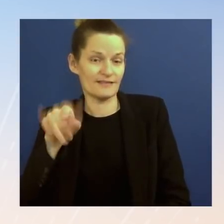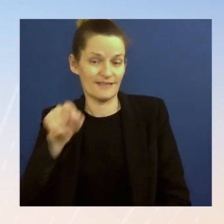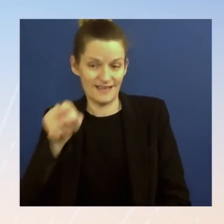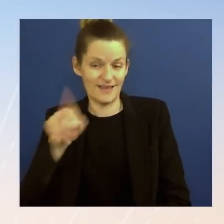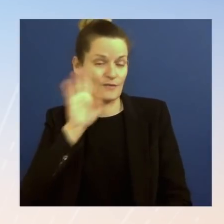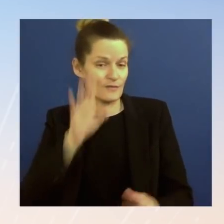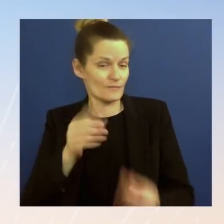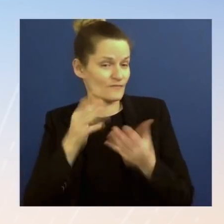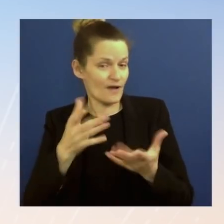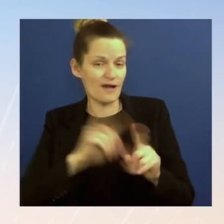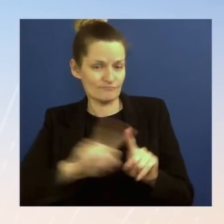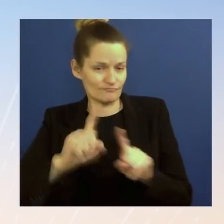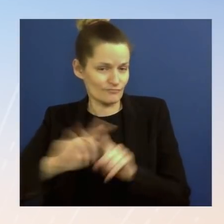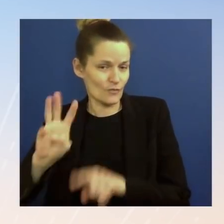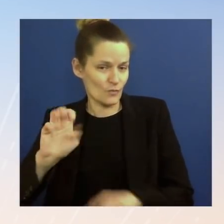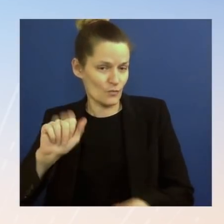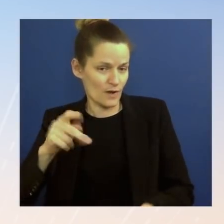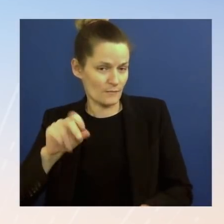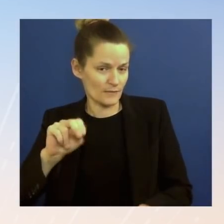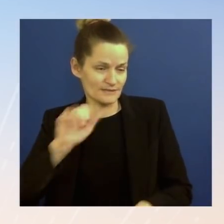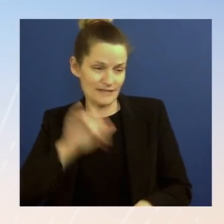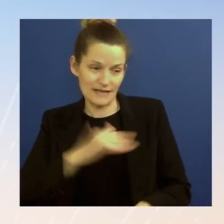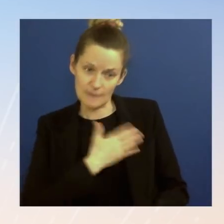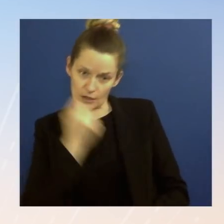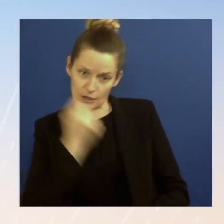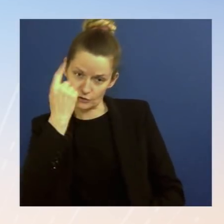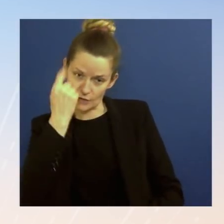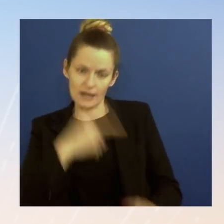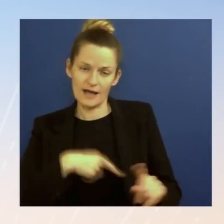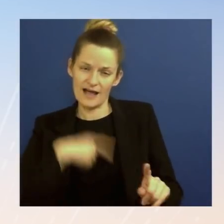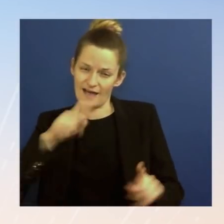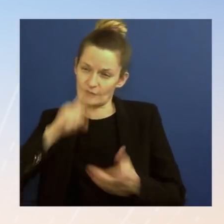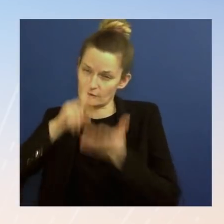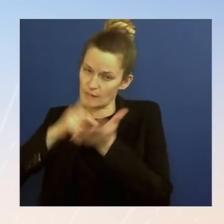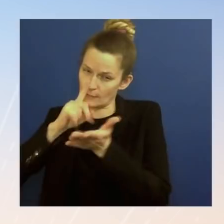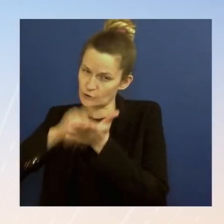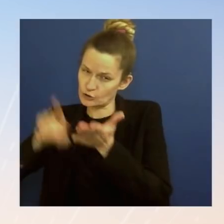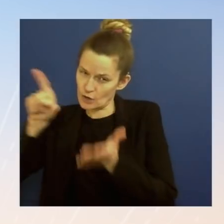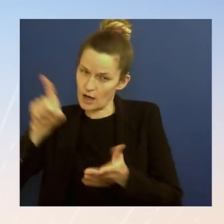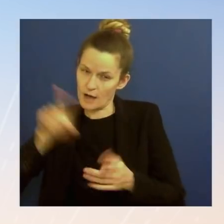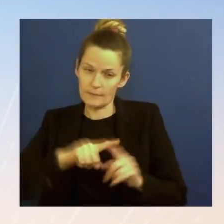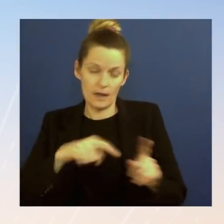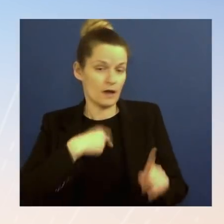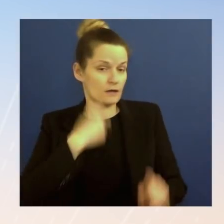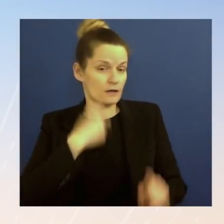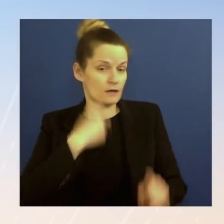of the type of weapons that they have been using very effectively on the ground to push back on Russia,